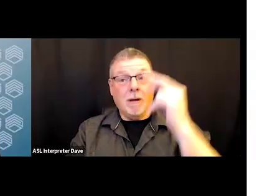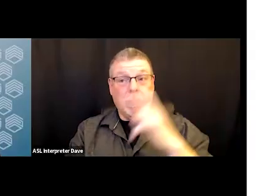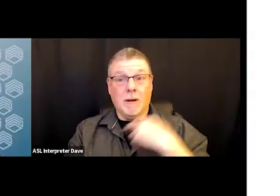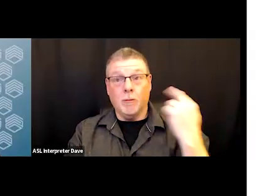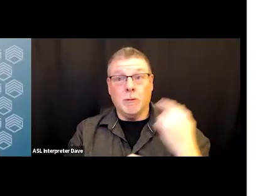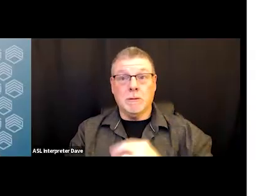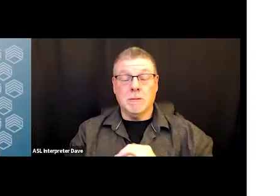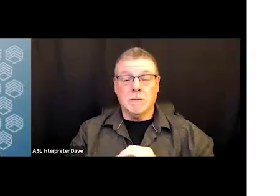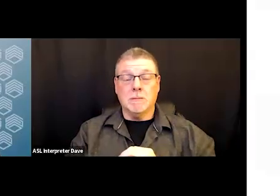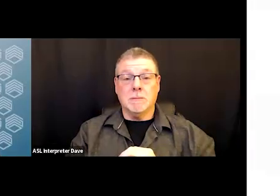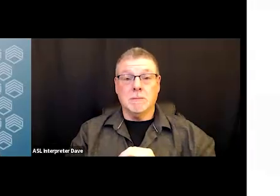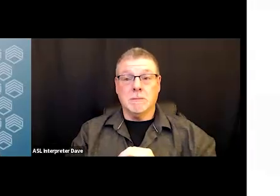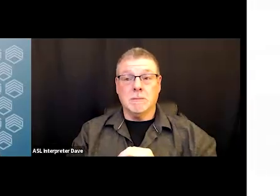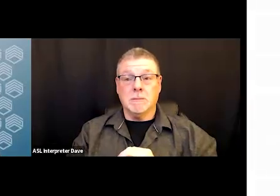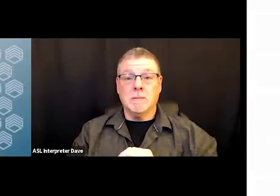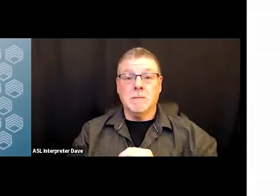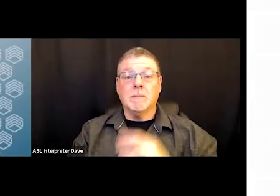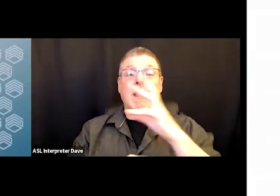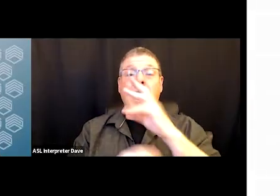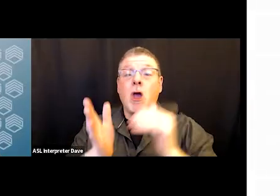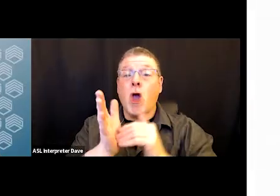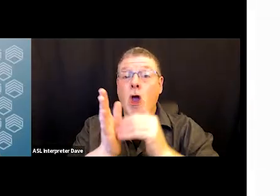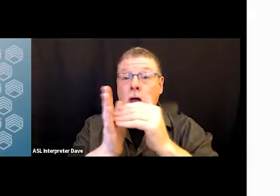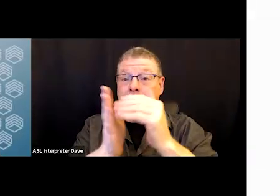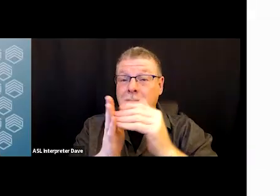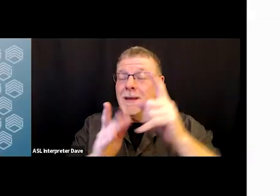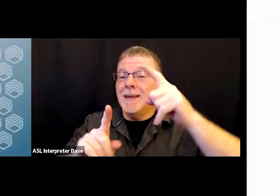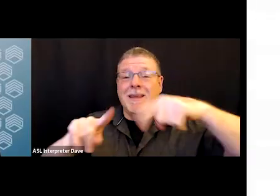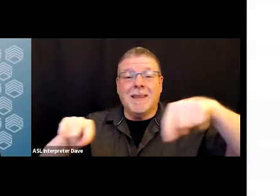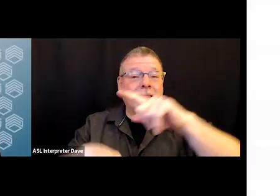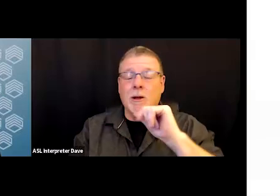and oftentimes do not understand that they are traumatized,